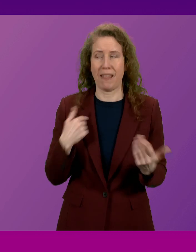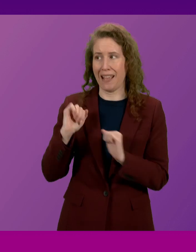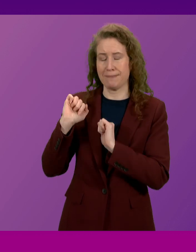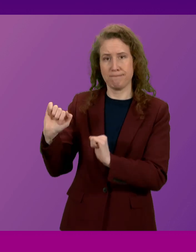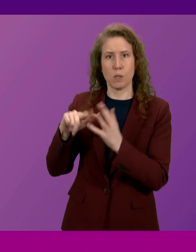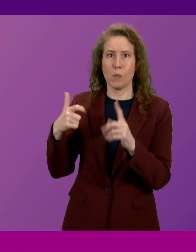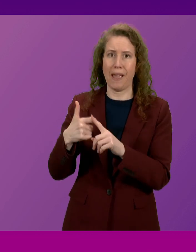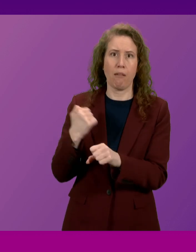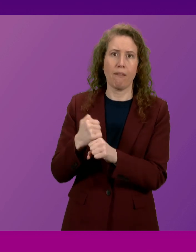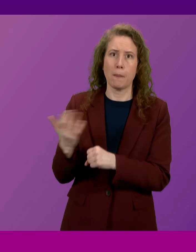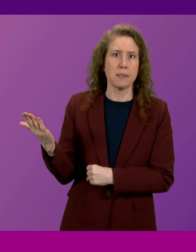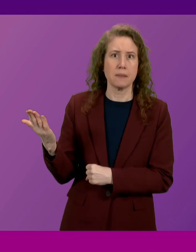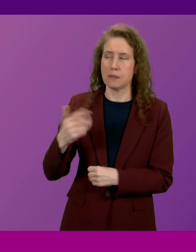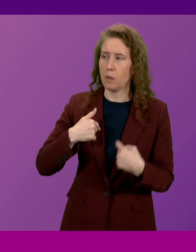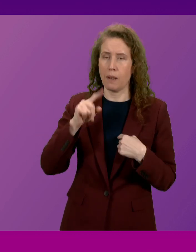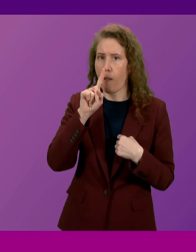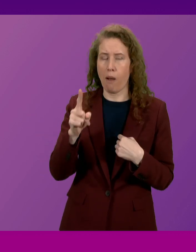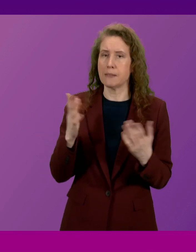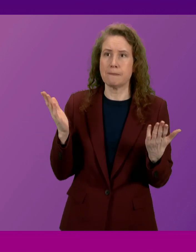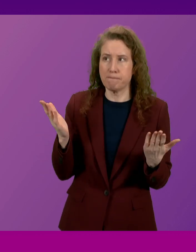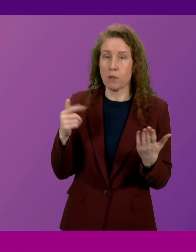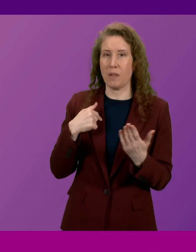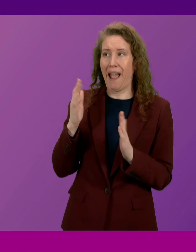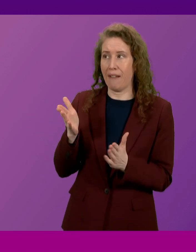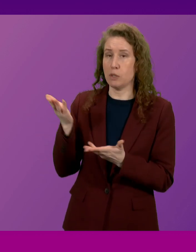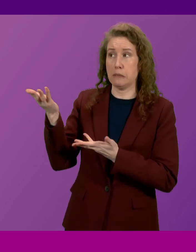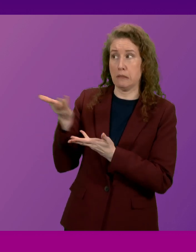matter, so an interaction would have to take place with the UK Government and be resolved.